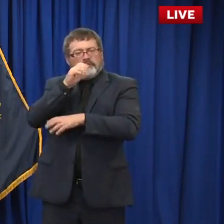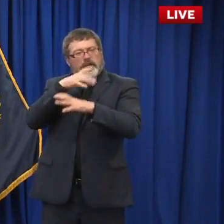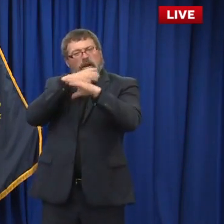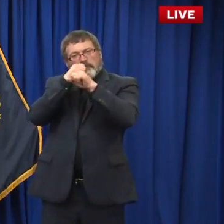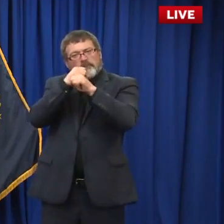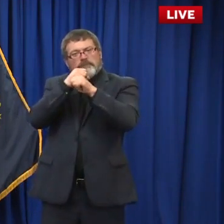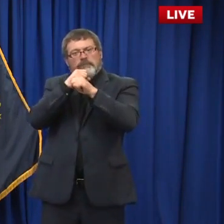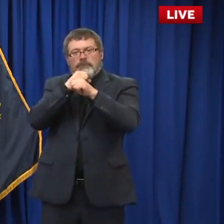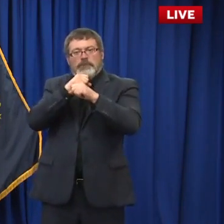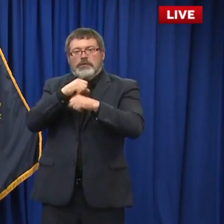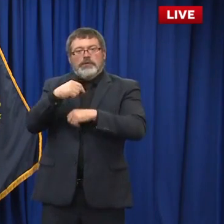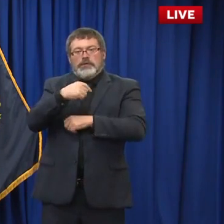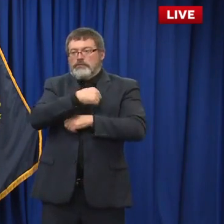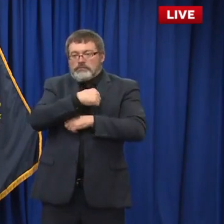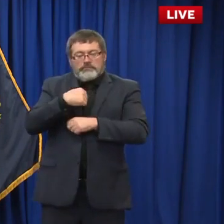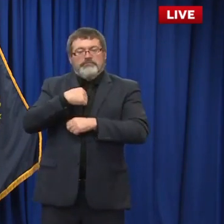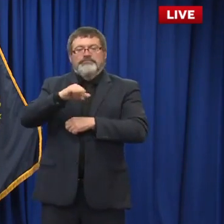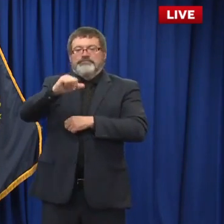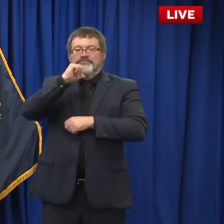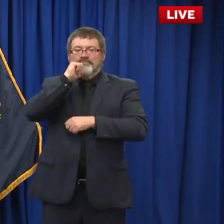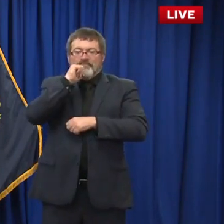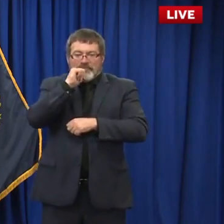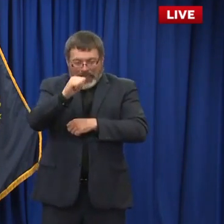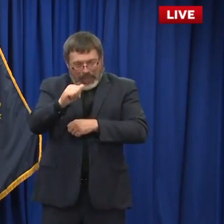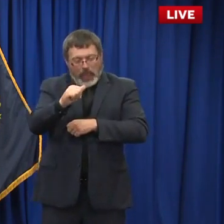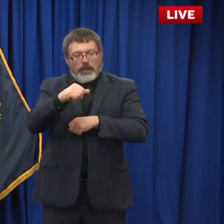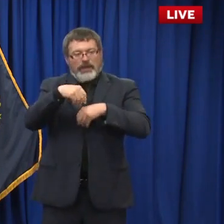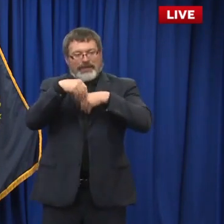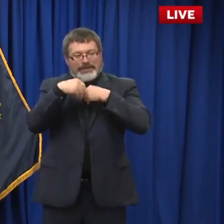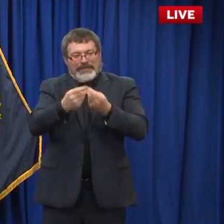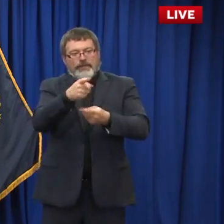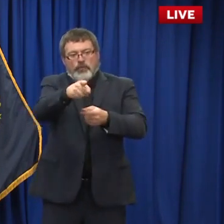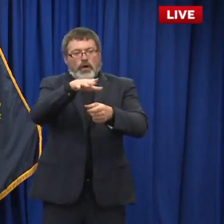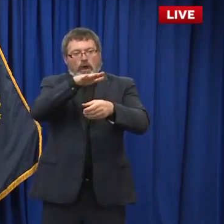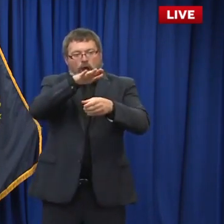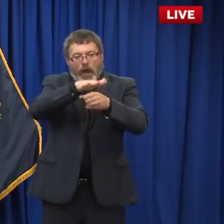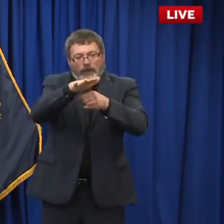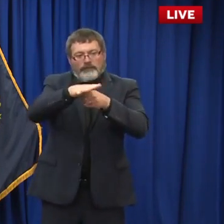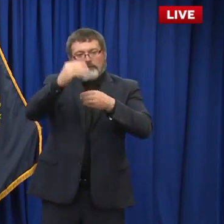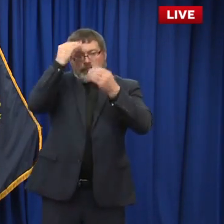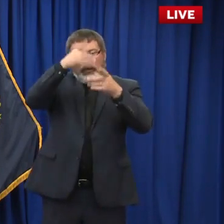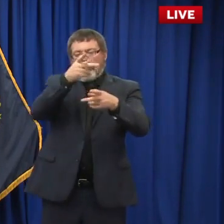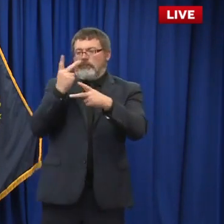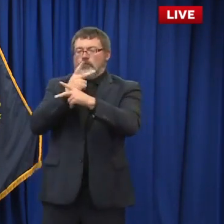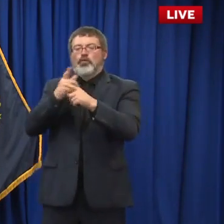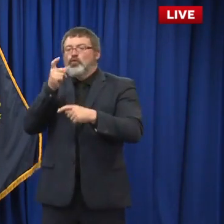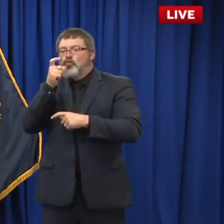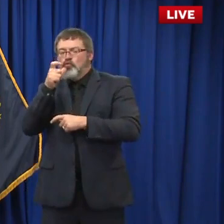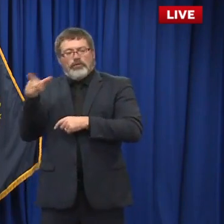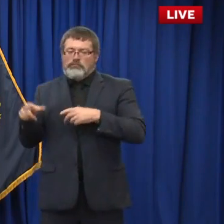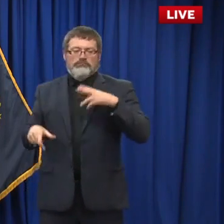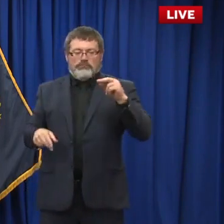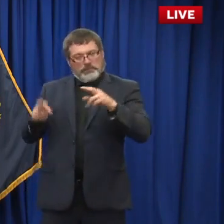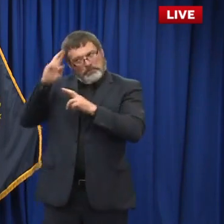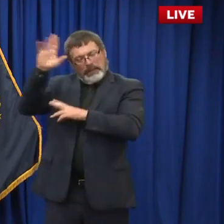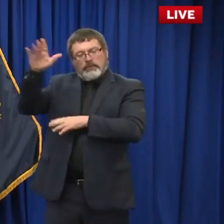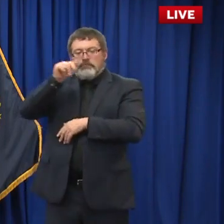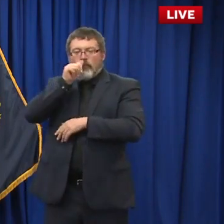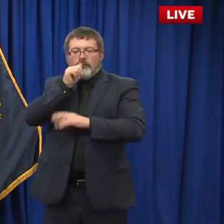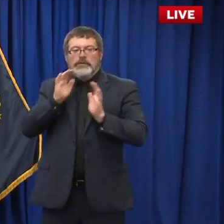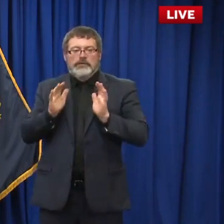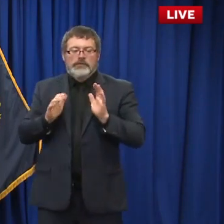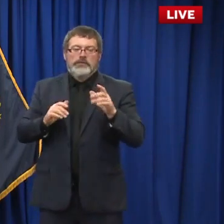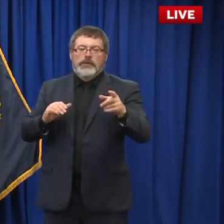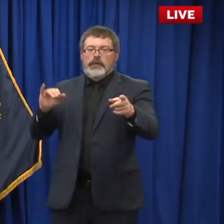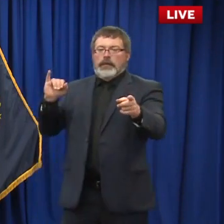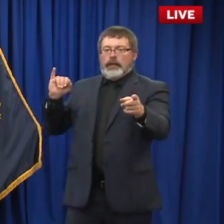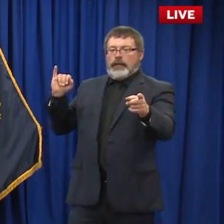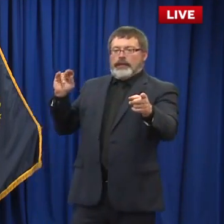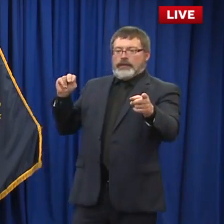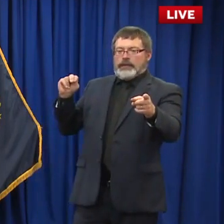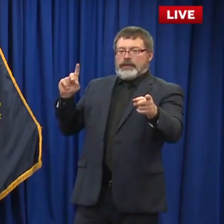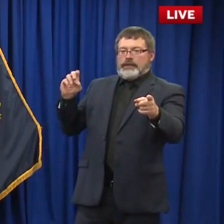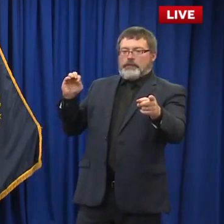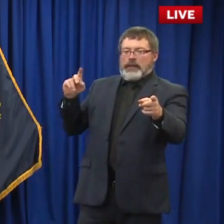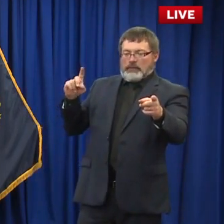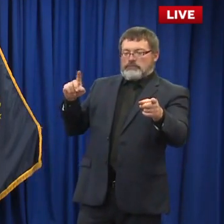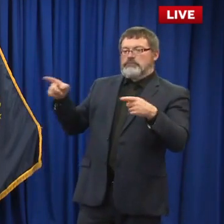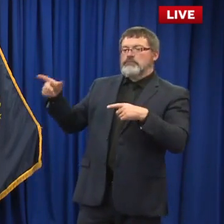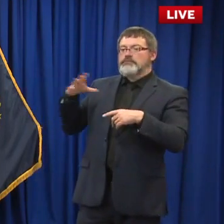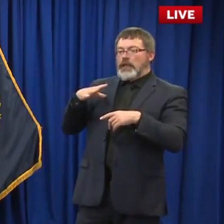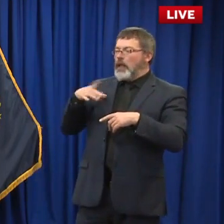DEGREE WHEN IT COMES TO PUBLIC HEALTH, AND WE WOULD NEVER RELEASE INFORMATION THAT WOULD ALLOW ANYBODY TO CONSTRUCTIVELY IDENTIFY SOMEONE THAT HAD COVID.